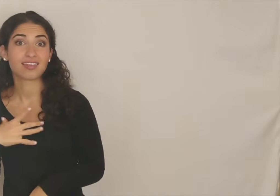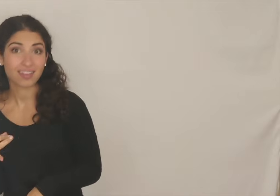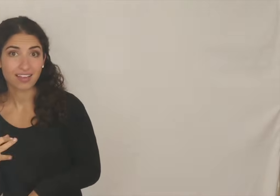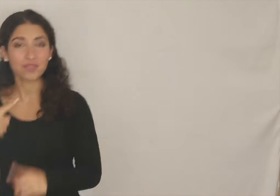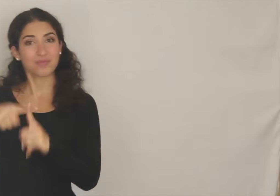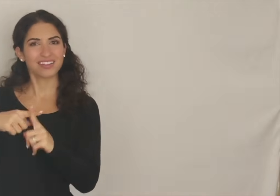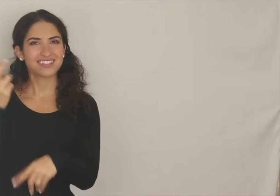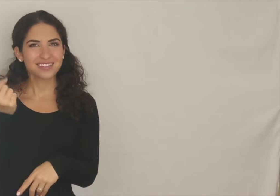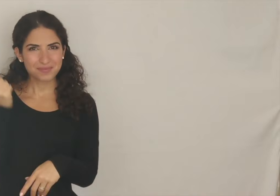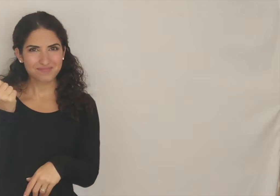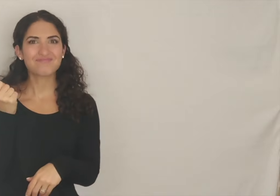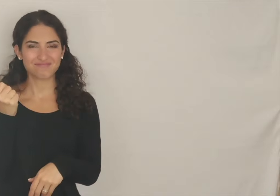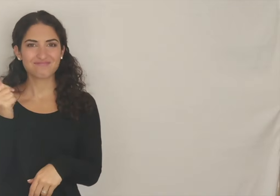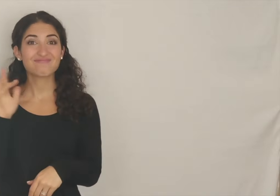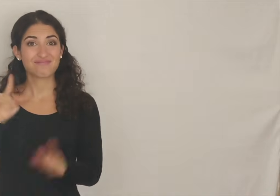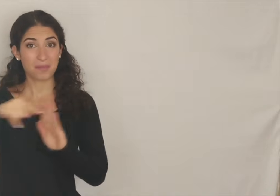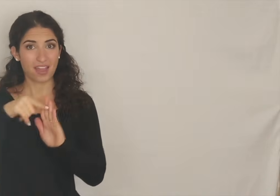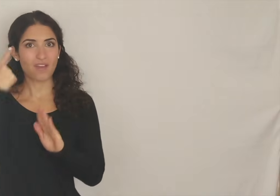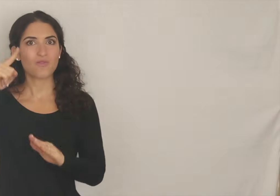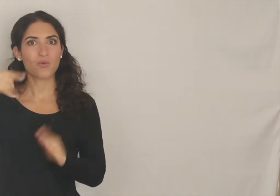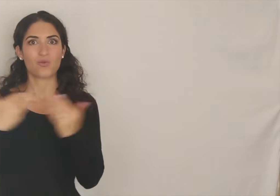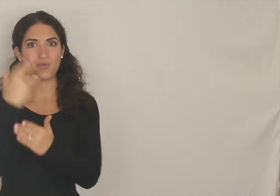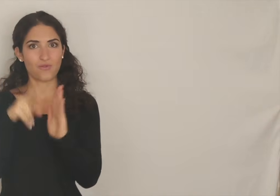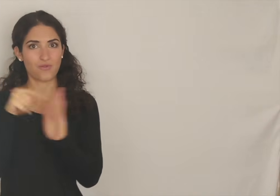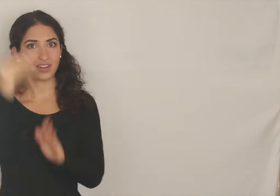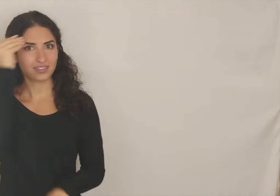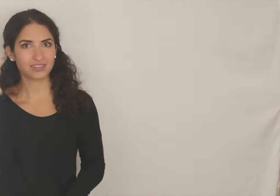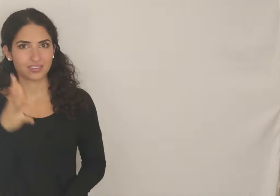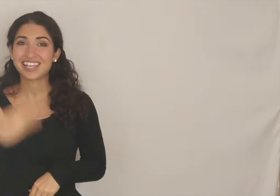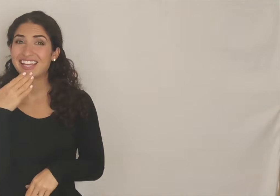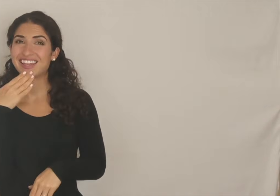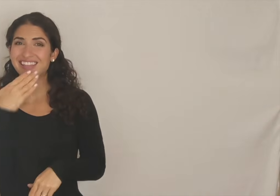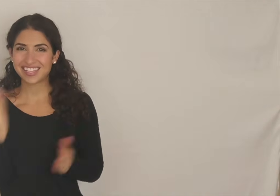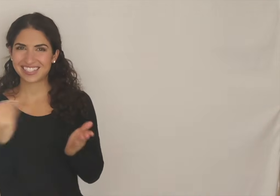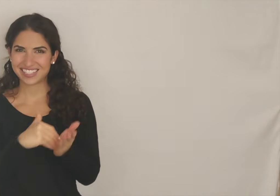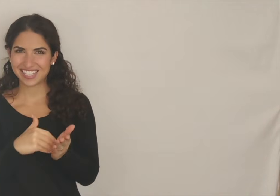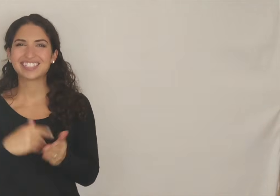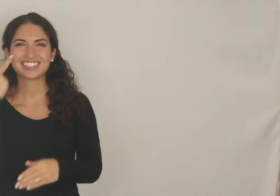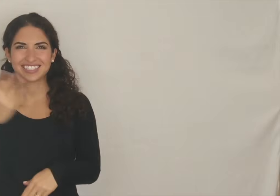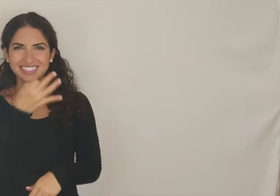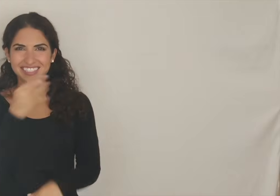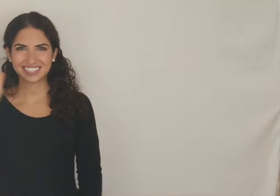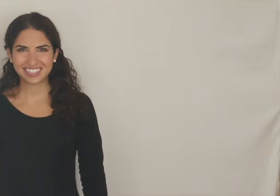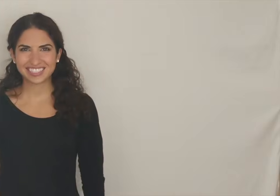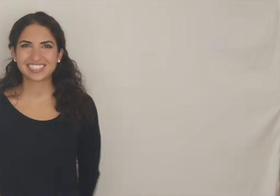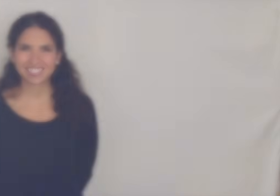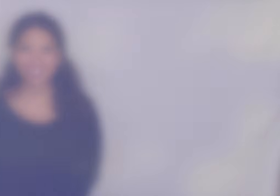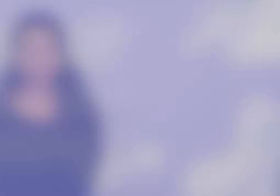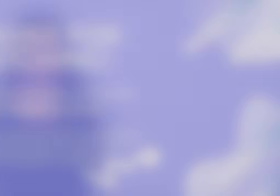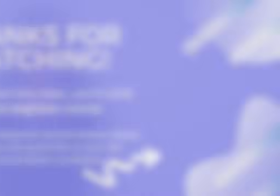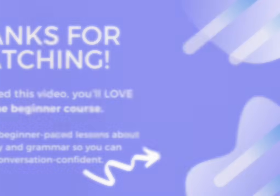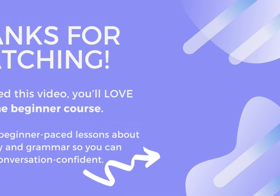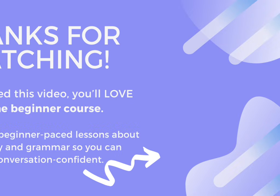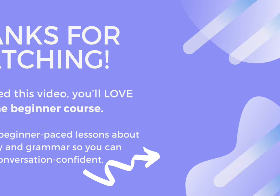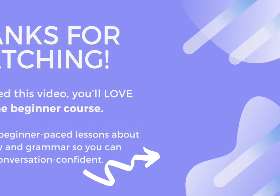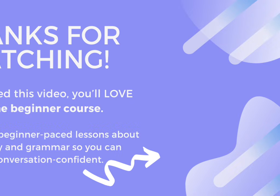don't forget to click LIKE, plus subscribe! Tap the bell for new videos. Thanks again, and i'll see you soon. Bye!